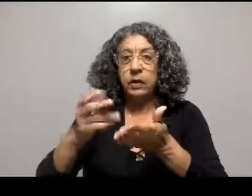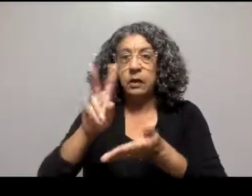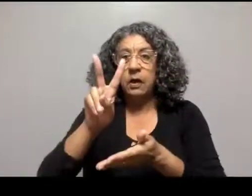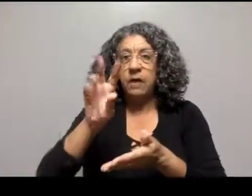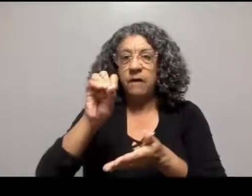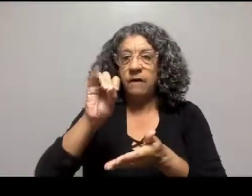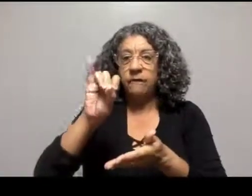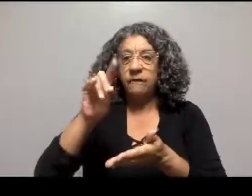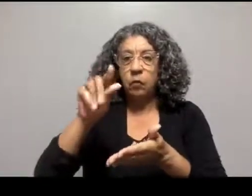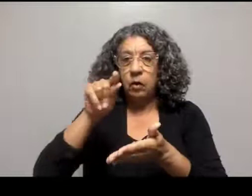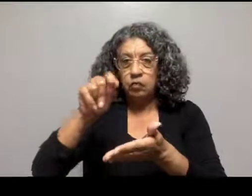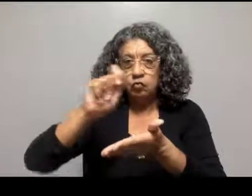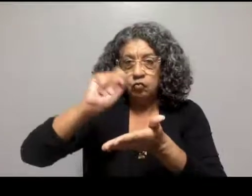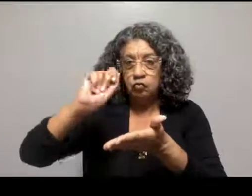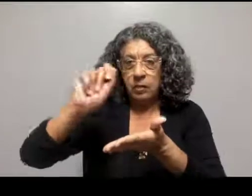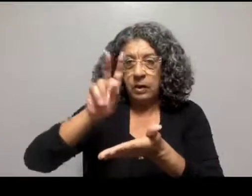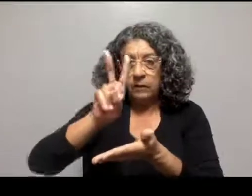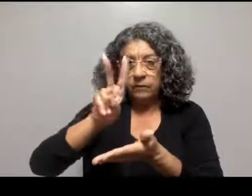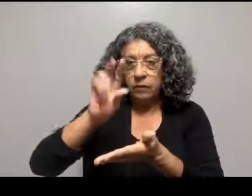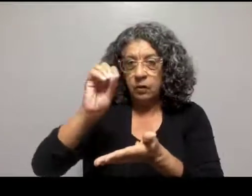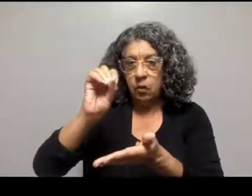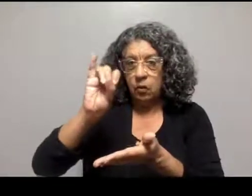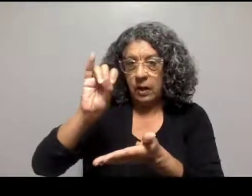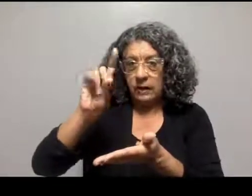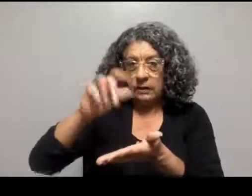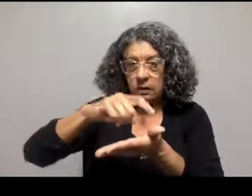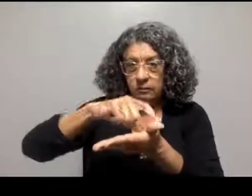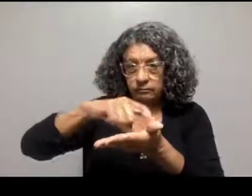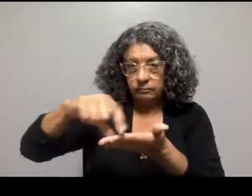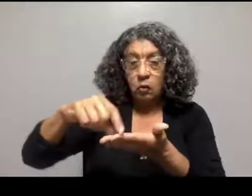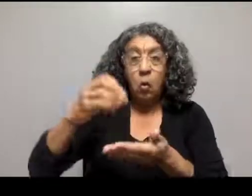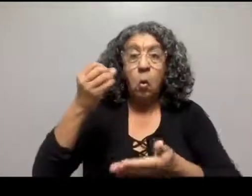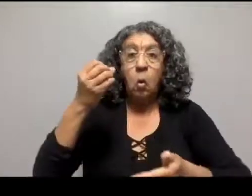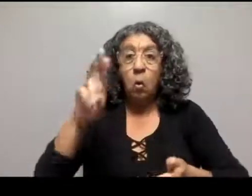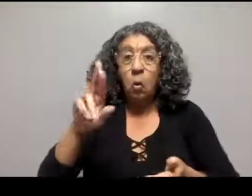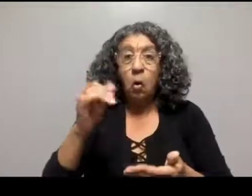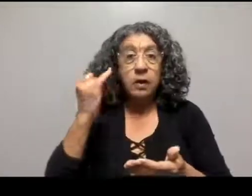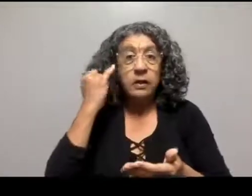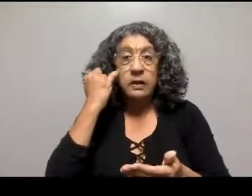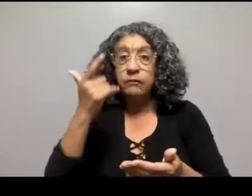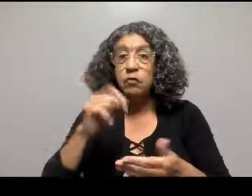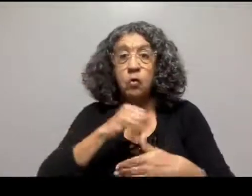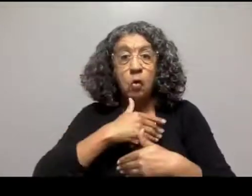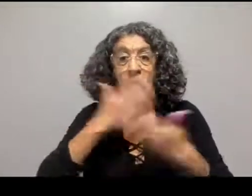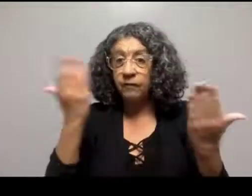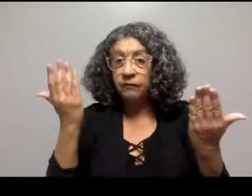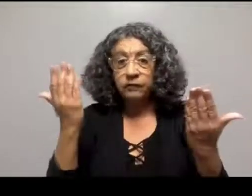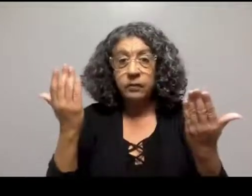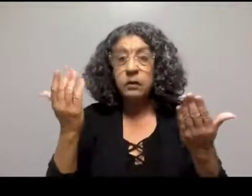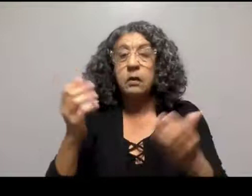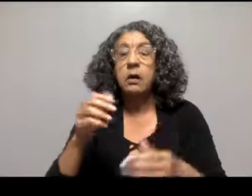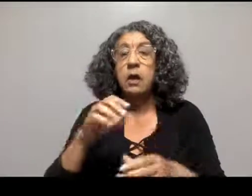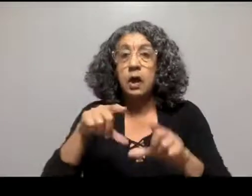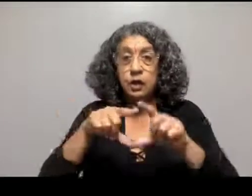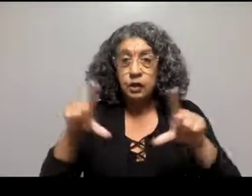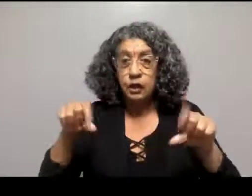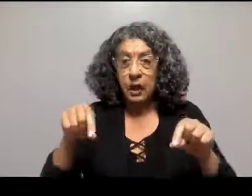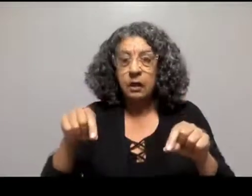the check and write void on the check or if you don't have a check